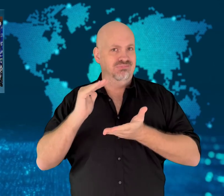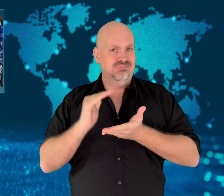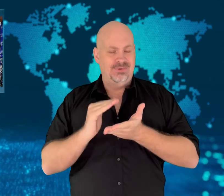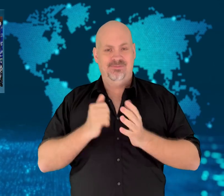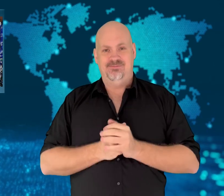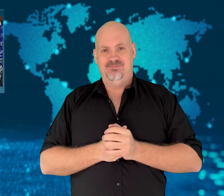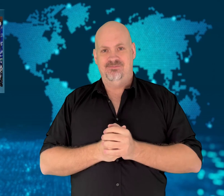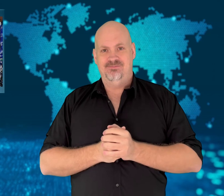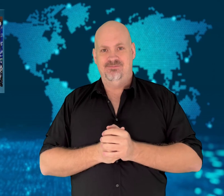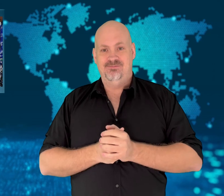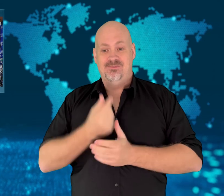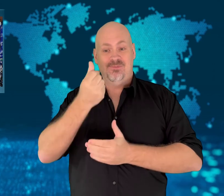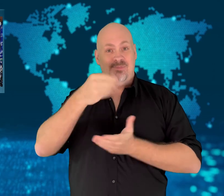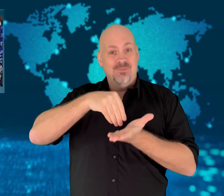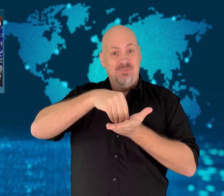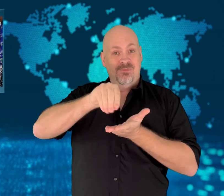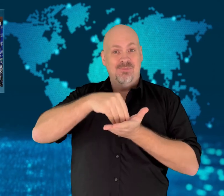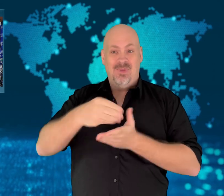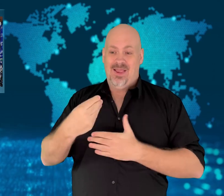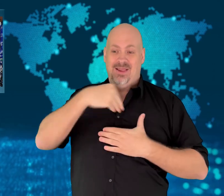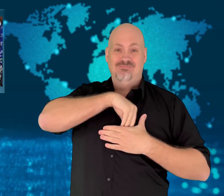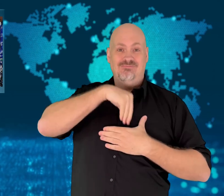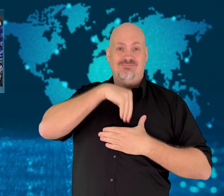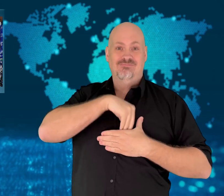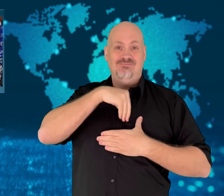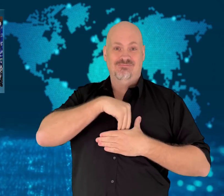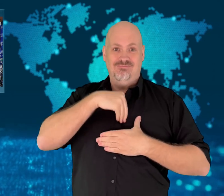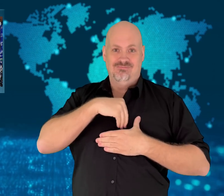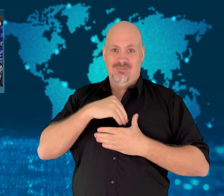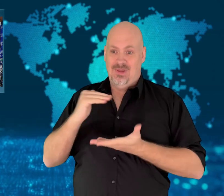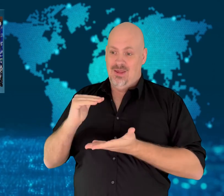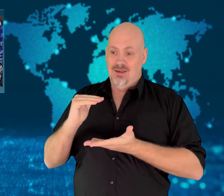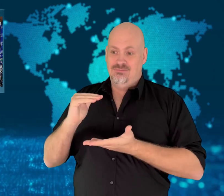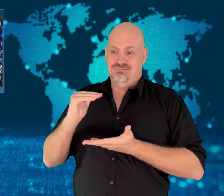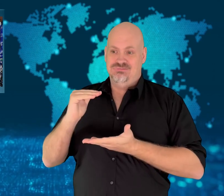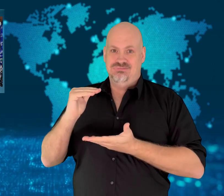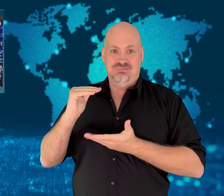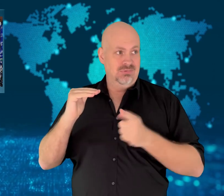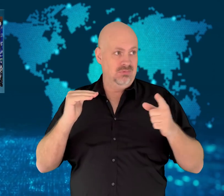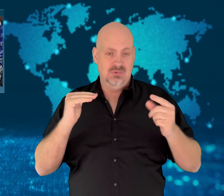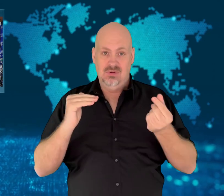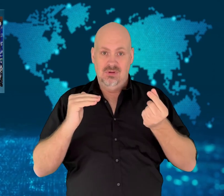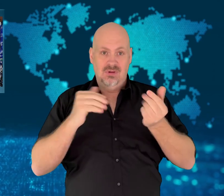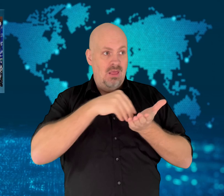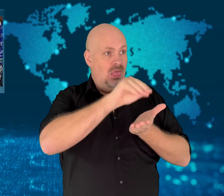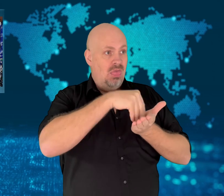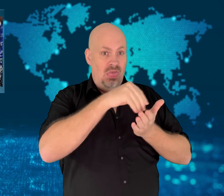Wage increases have not kept up with the cost-of-living increases